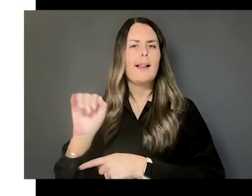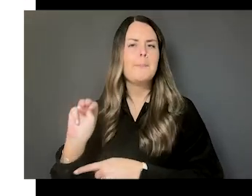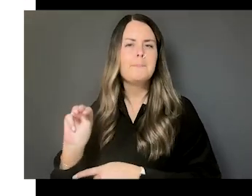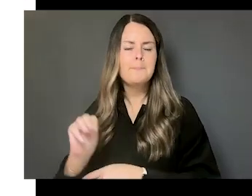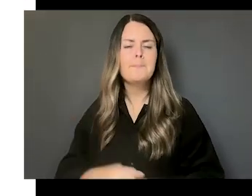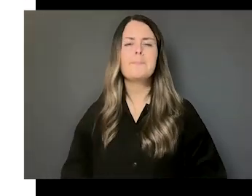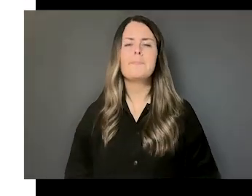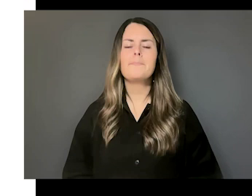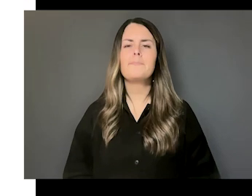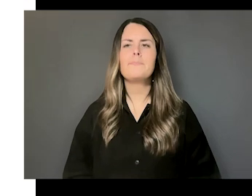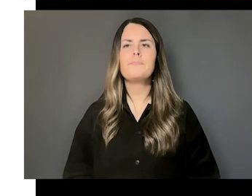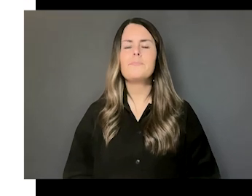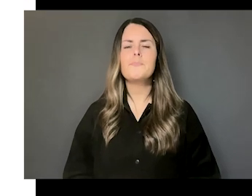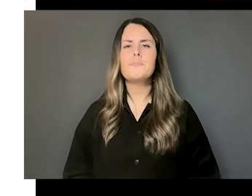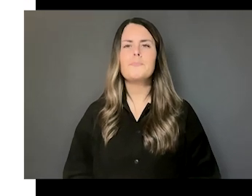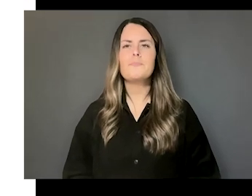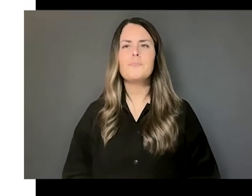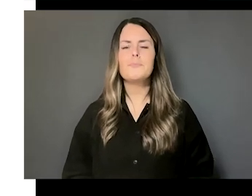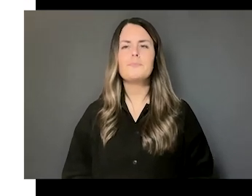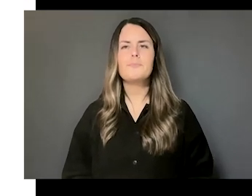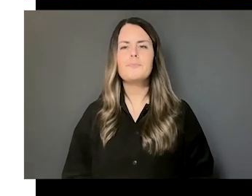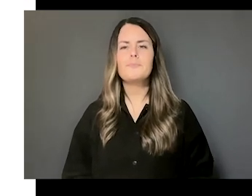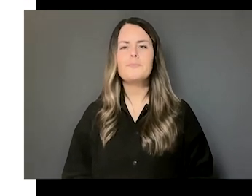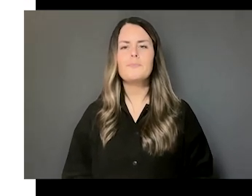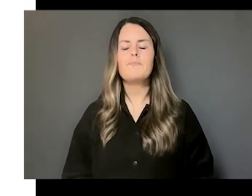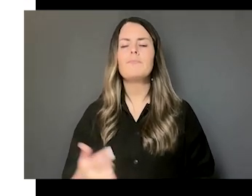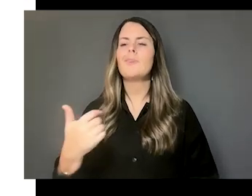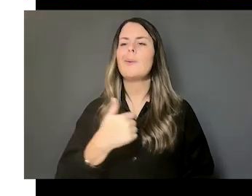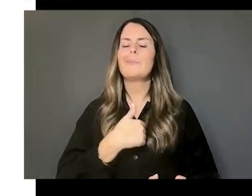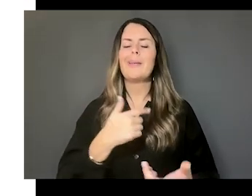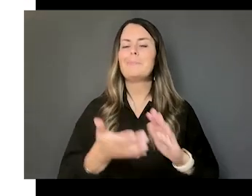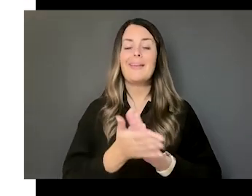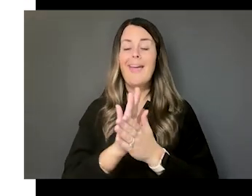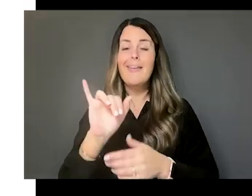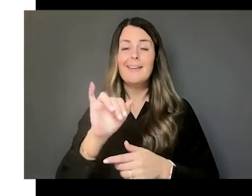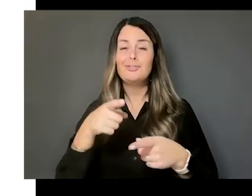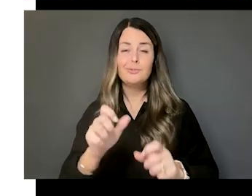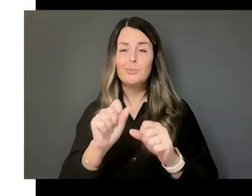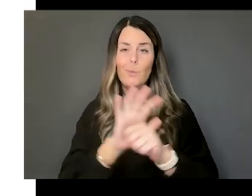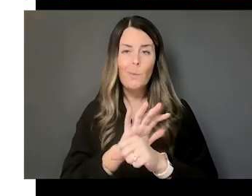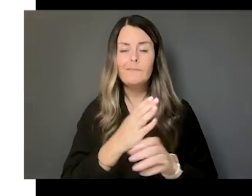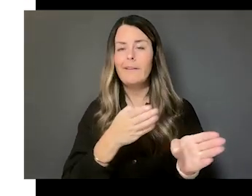as we went to the virtual setting. Right? And as every other school district,